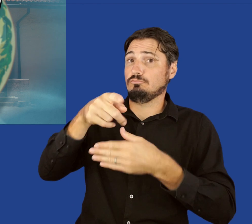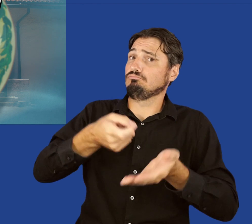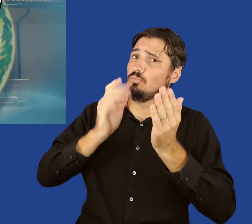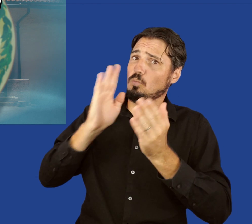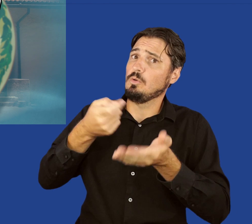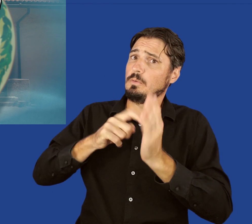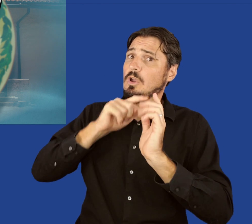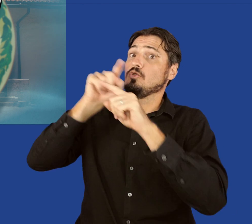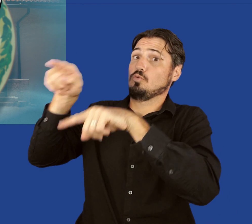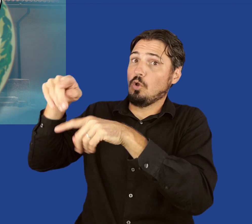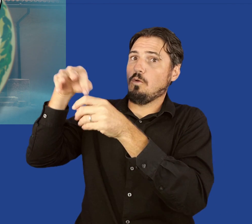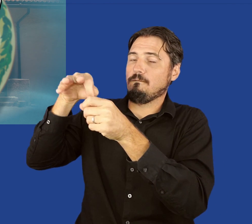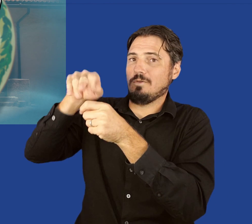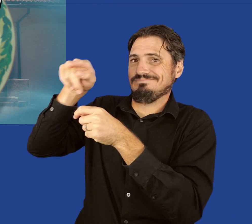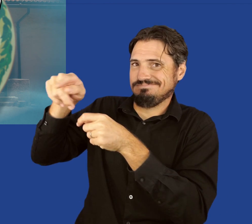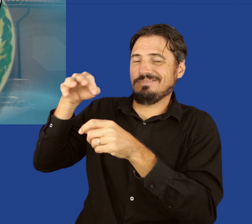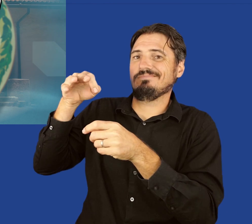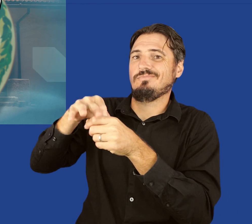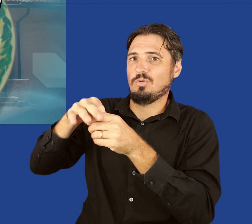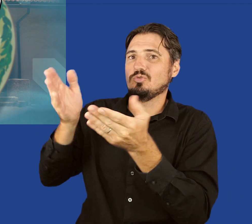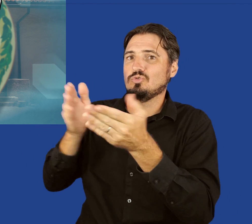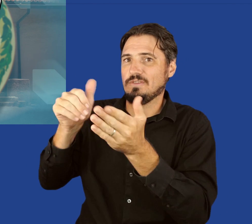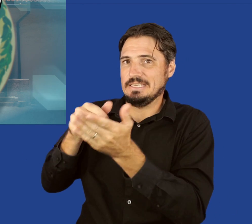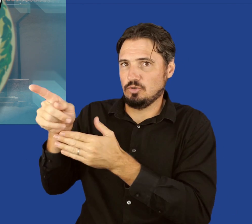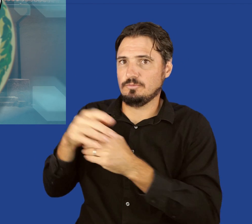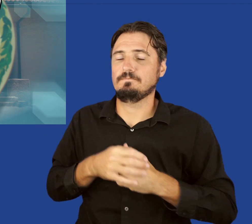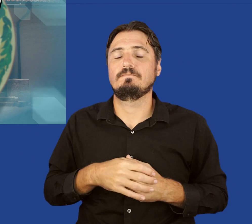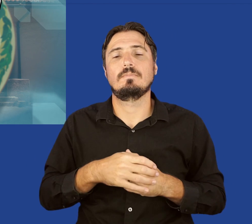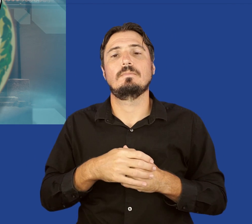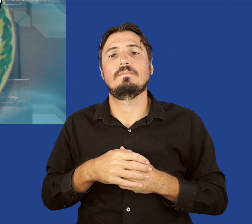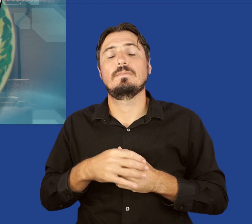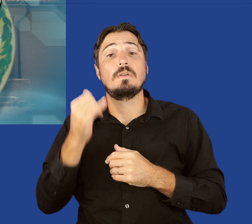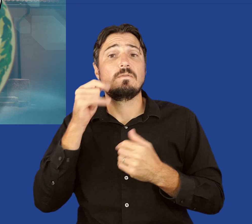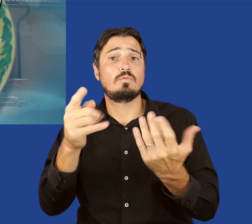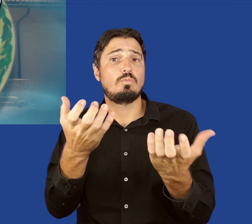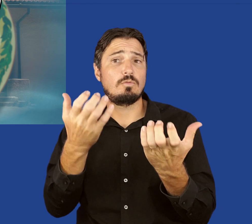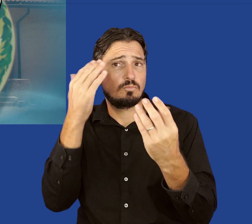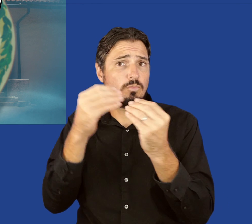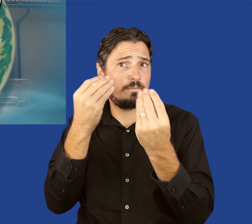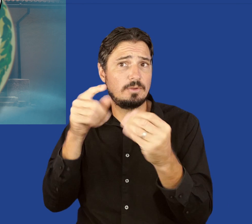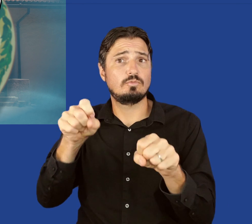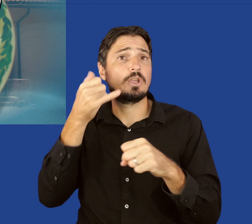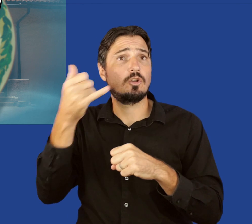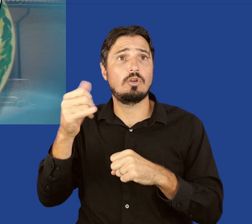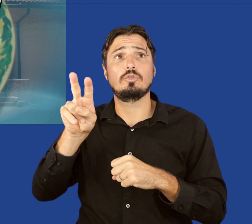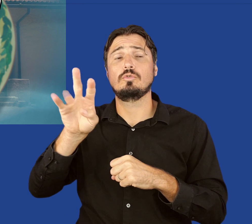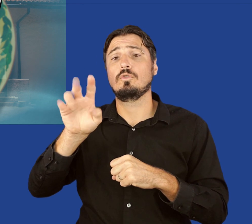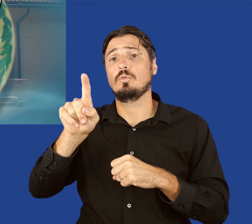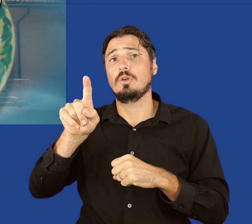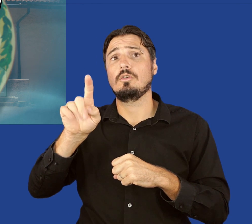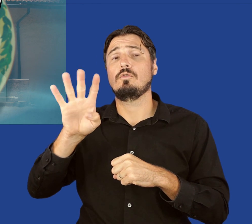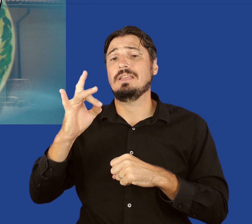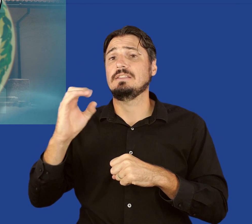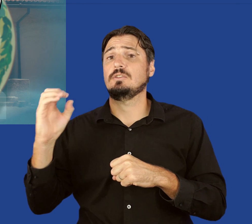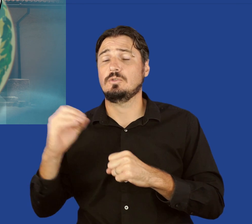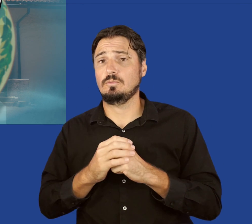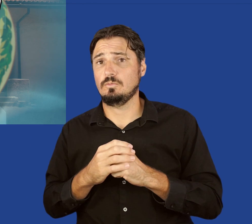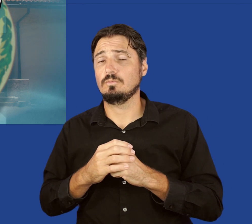For additional information, please contact the Office of the County Clerk, Elections Division at 241-4800